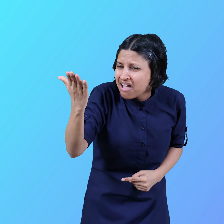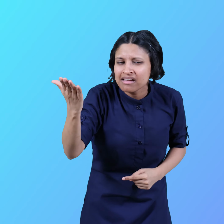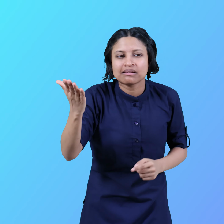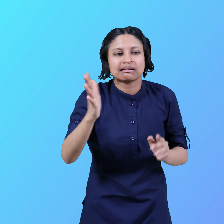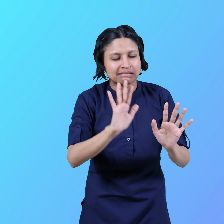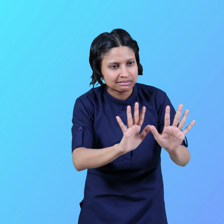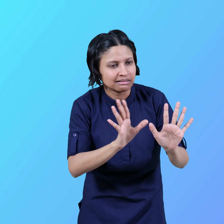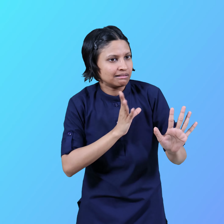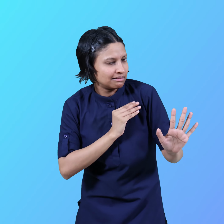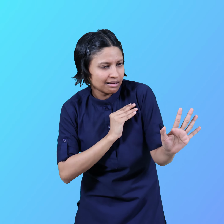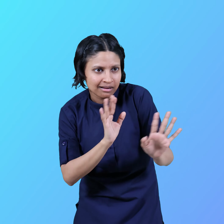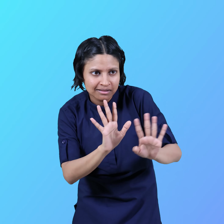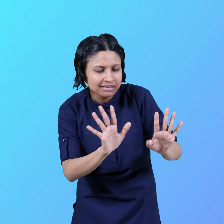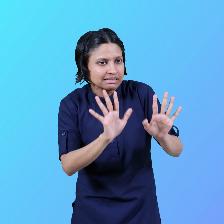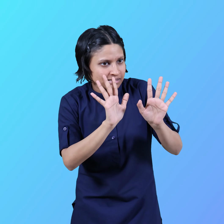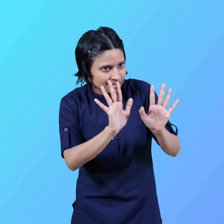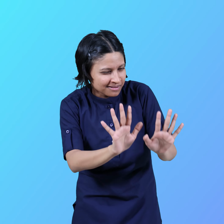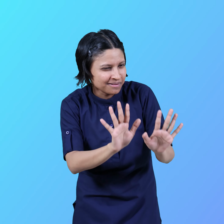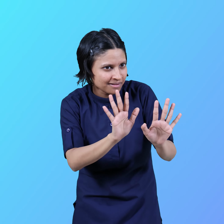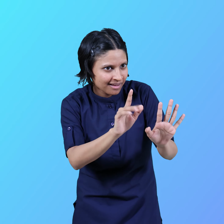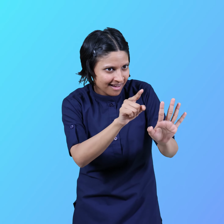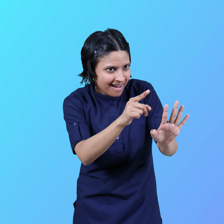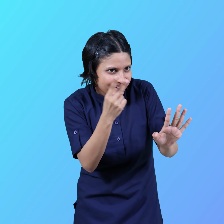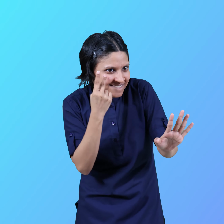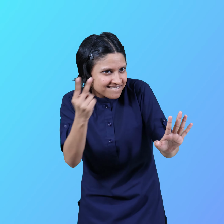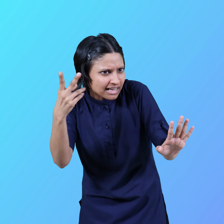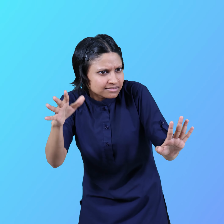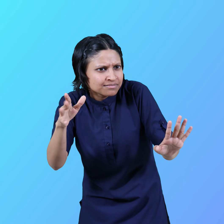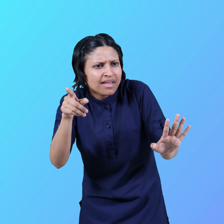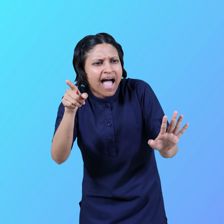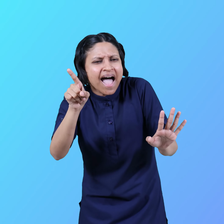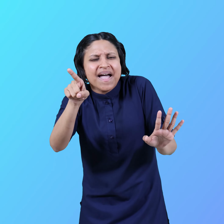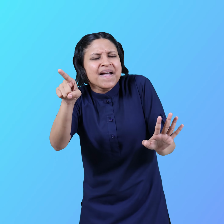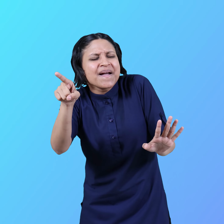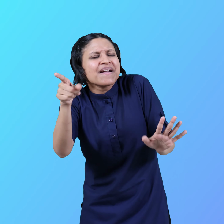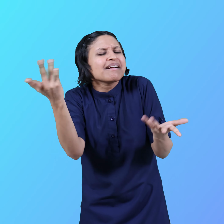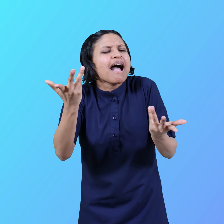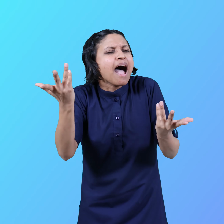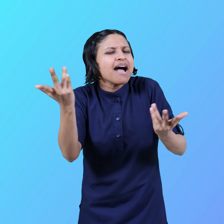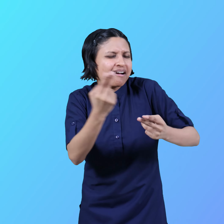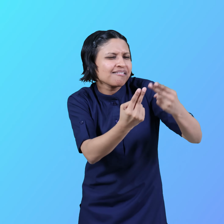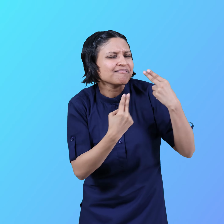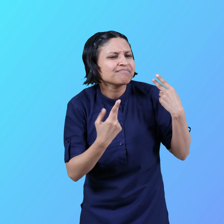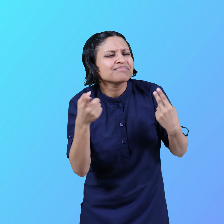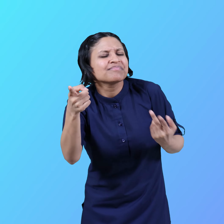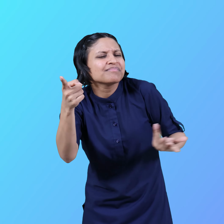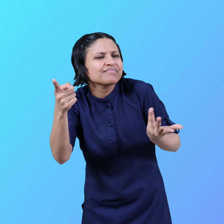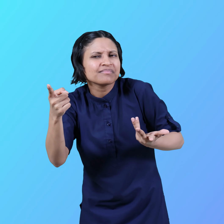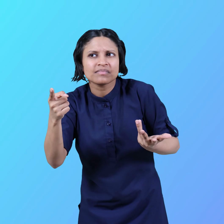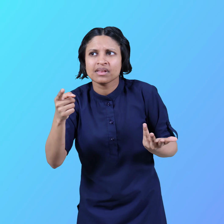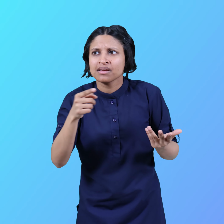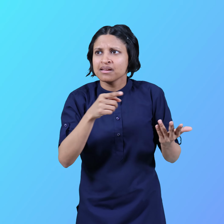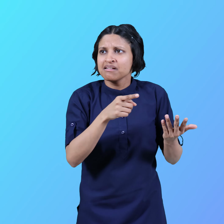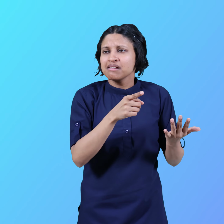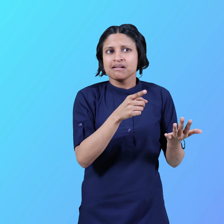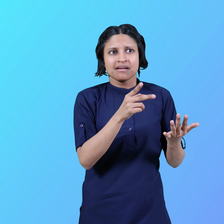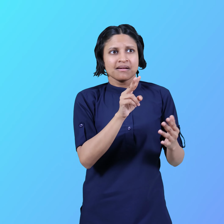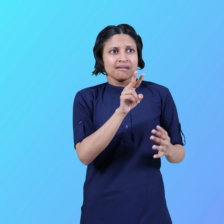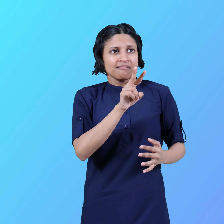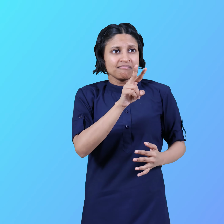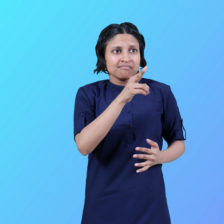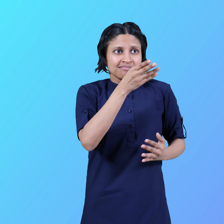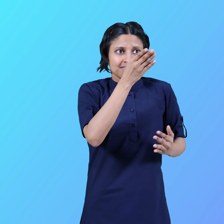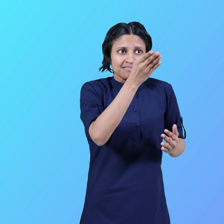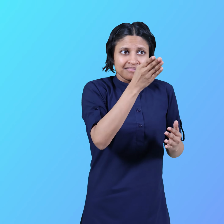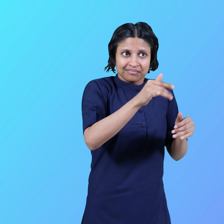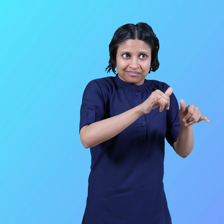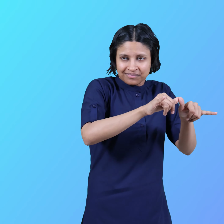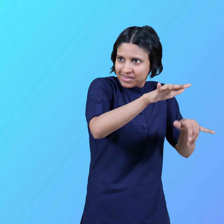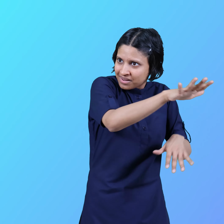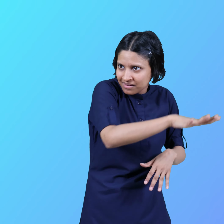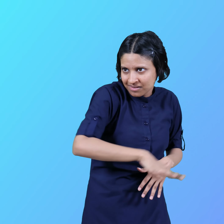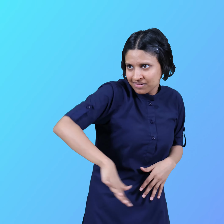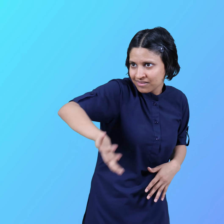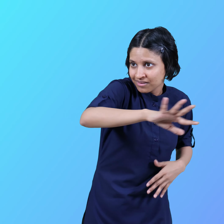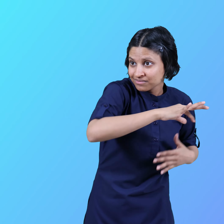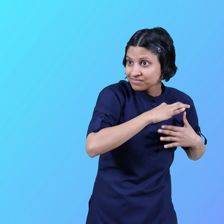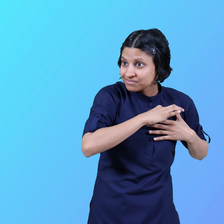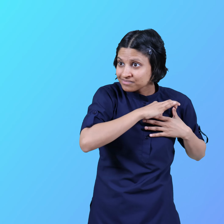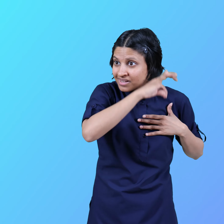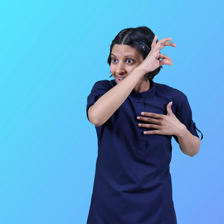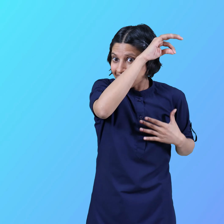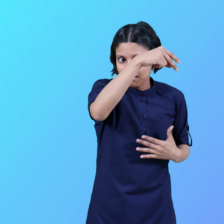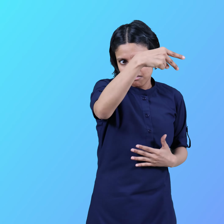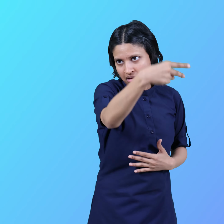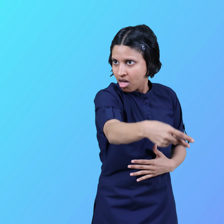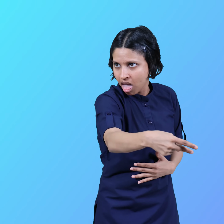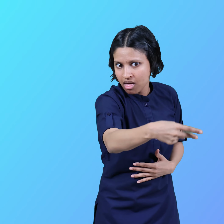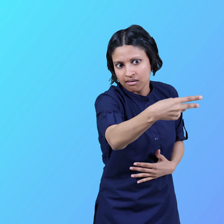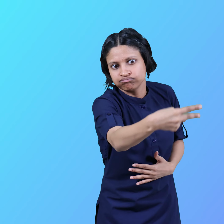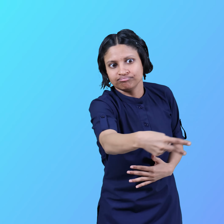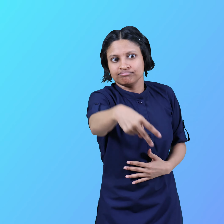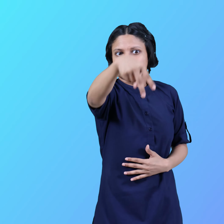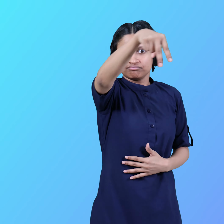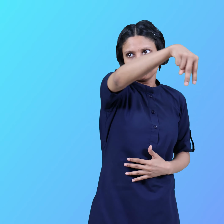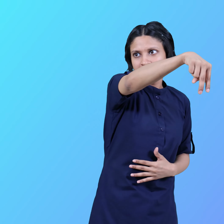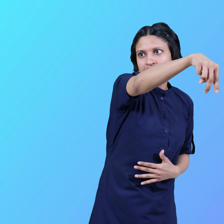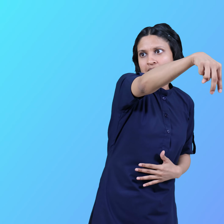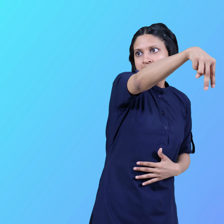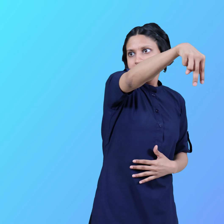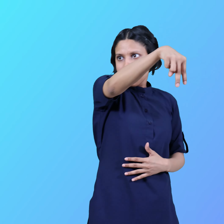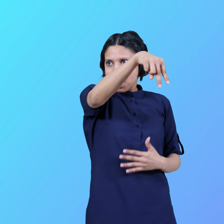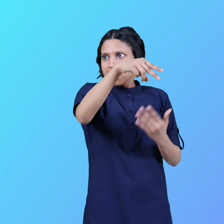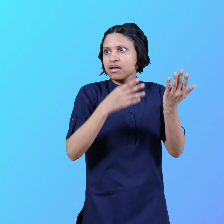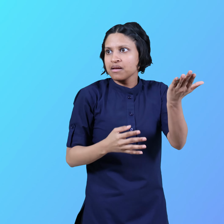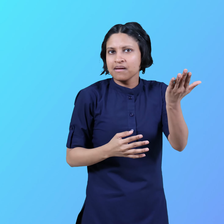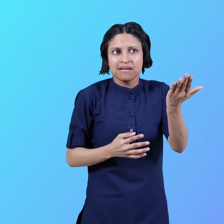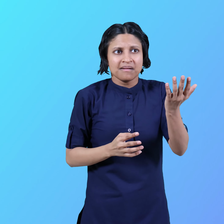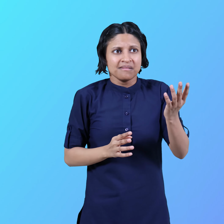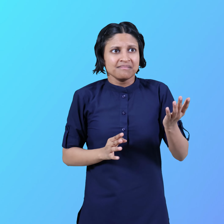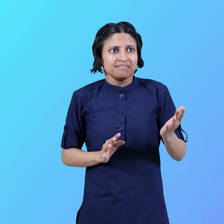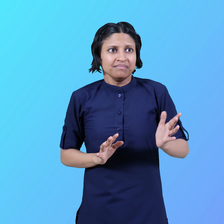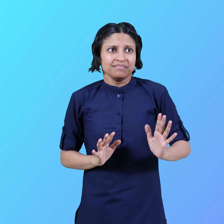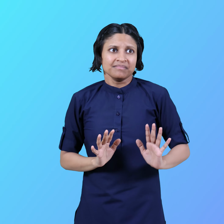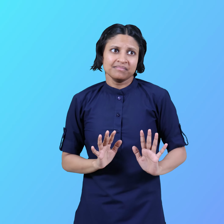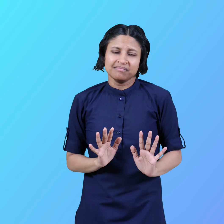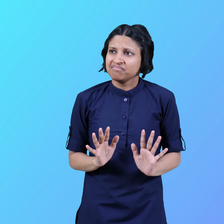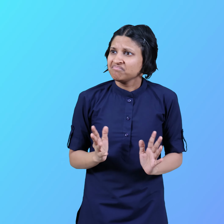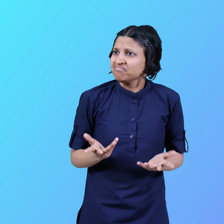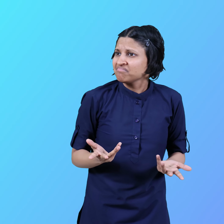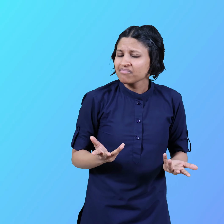The king said to the woman, “Don’t be afraid! What do you see?” The woman said, “I see a spirit coming up out of the ground.”